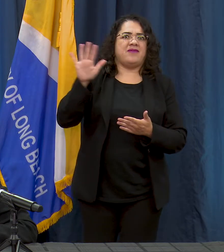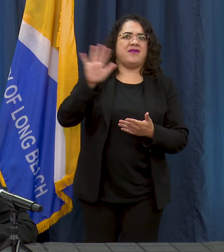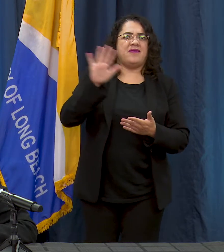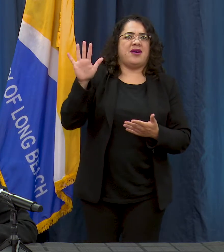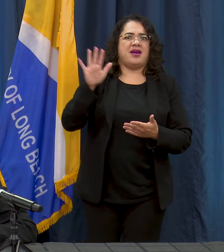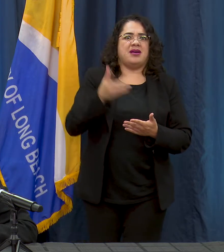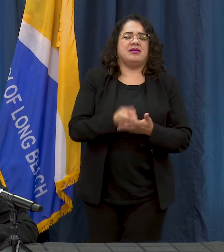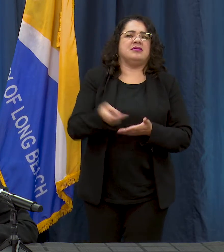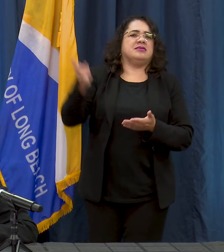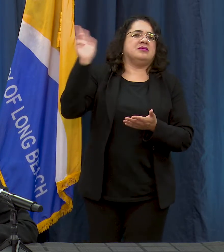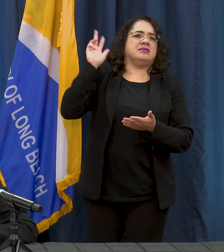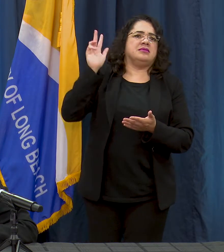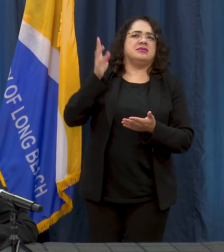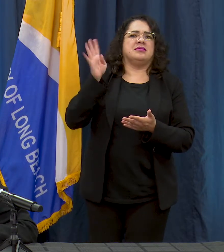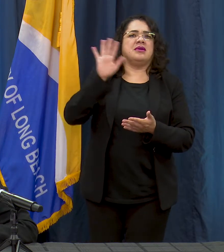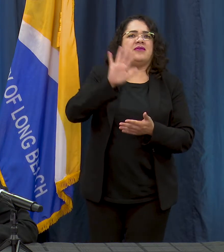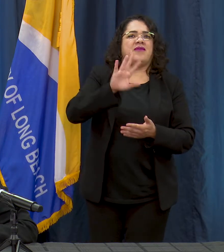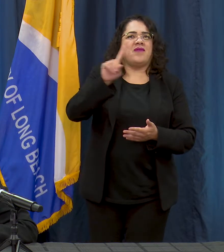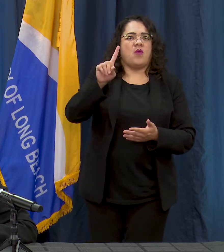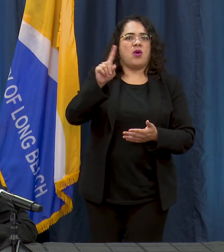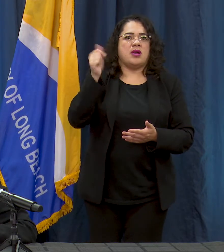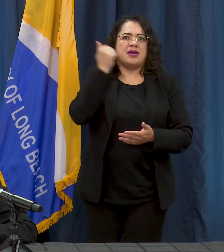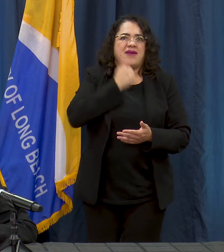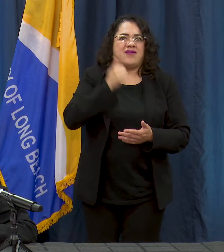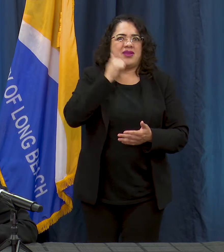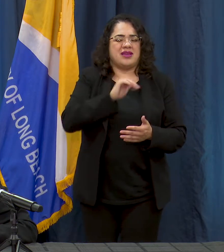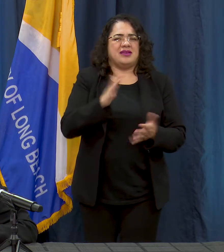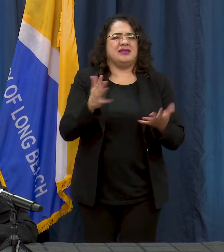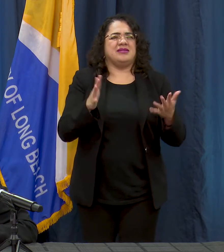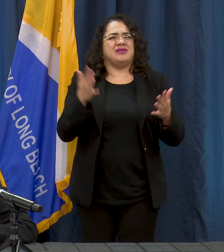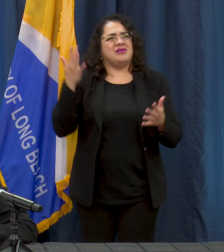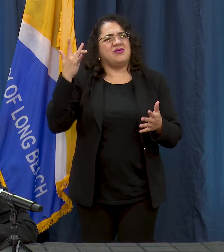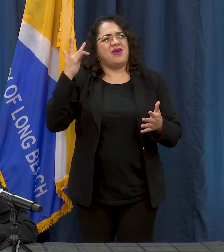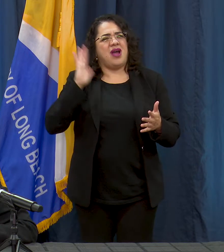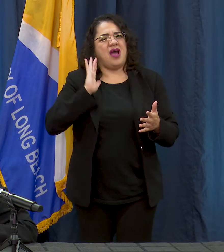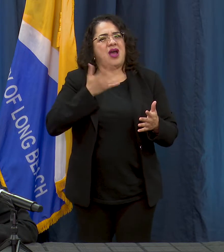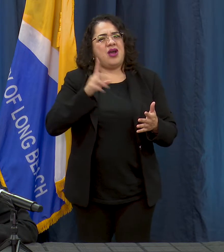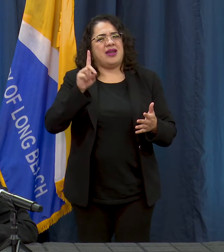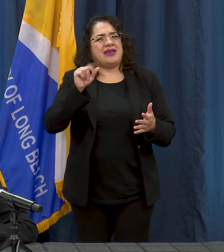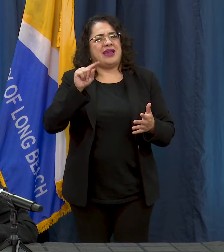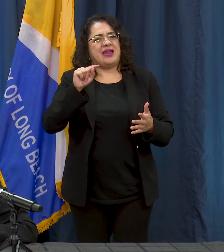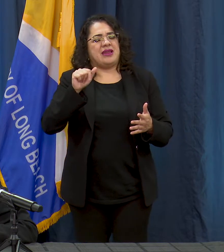before that is about 51 per day. Why are our hospitalizations